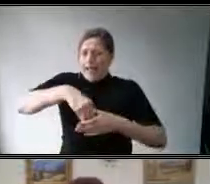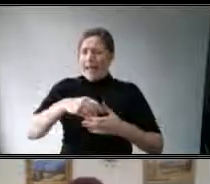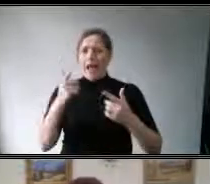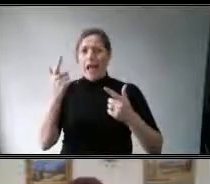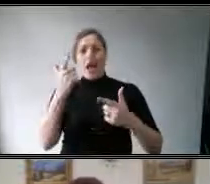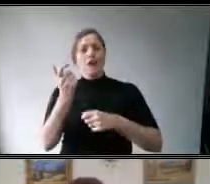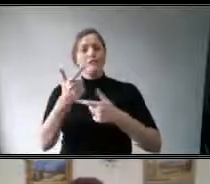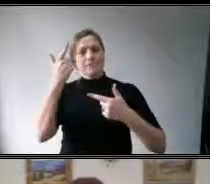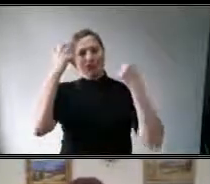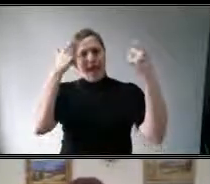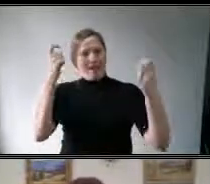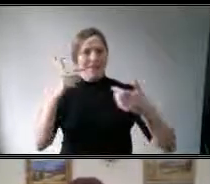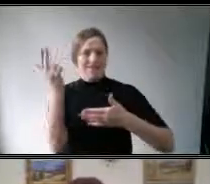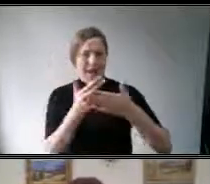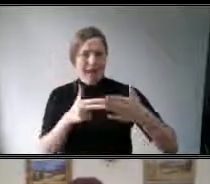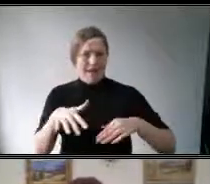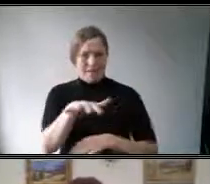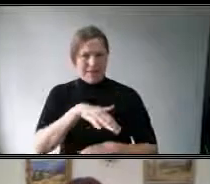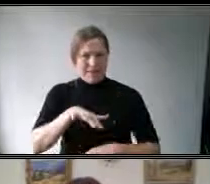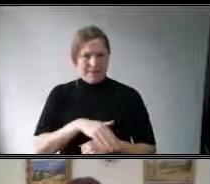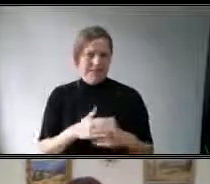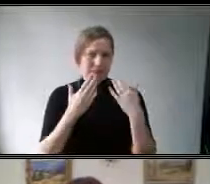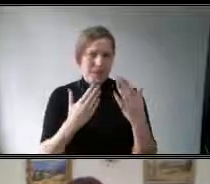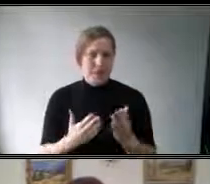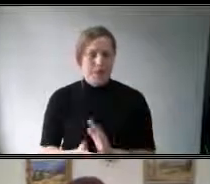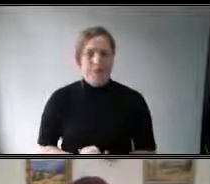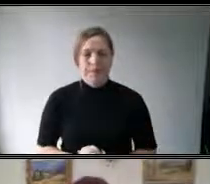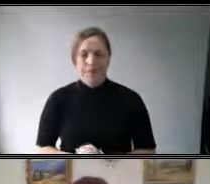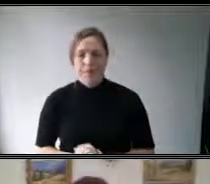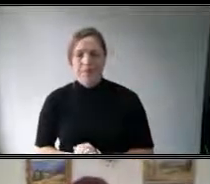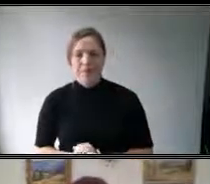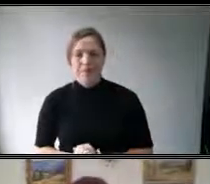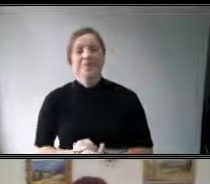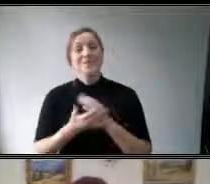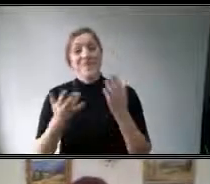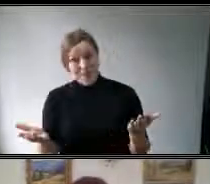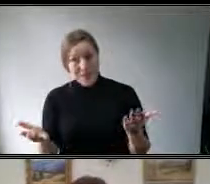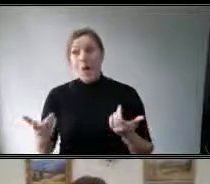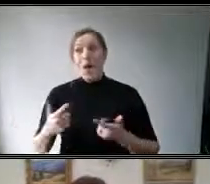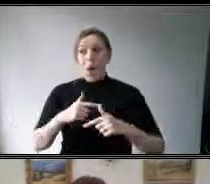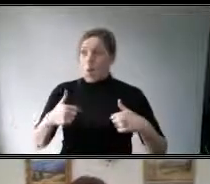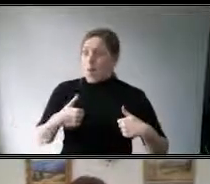um yes so thank you um we had the great pleasure in abc children's to have joel pragnal who you